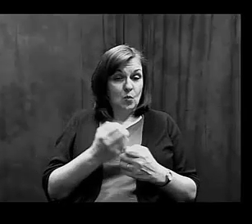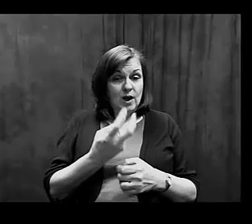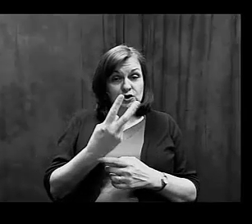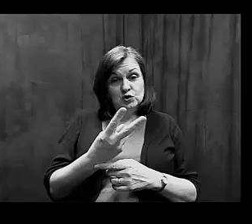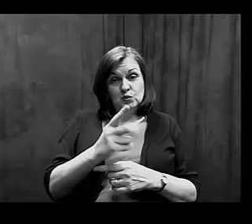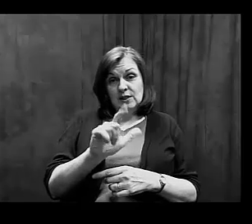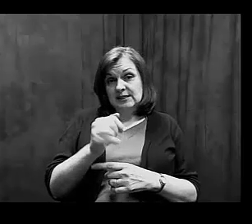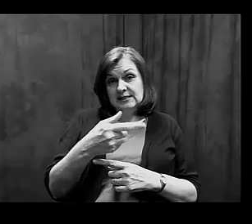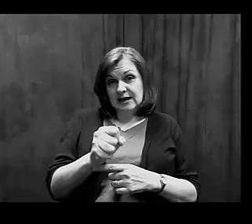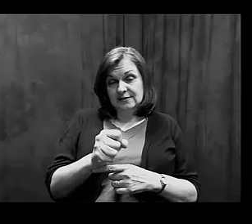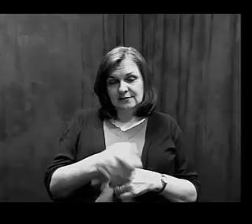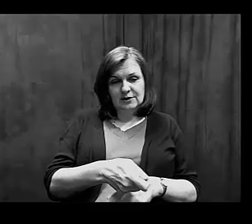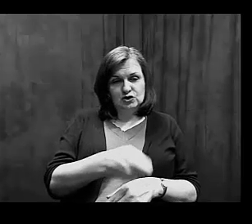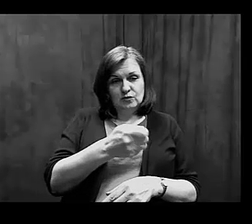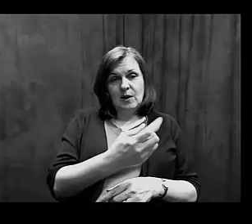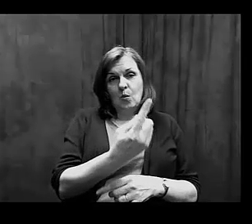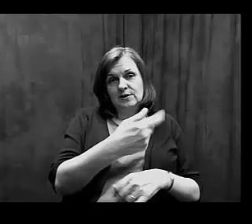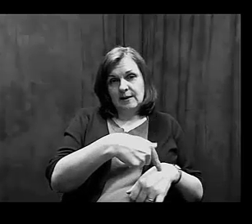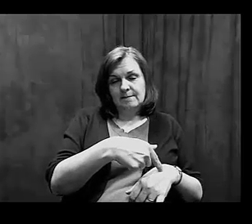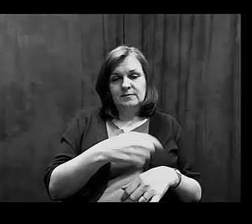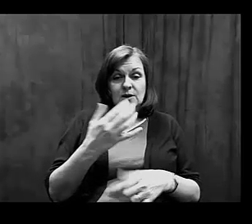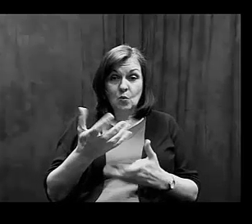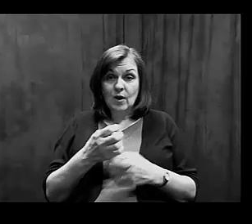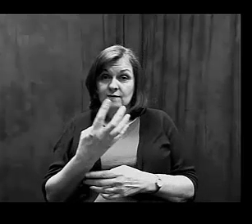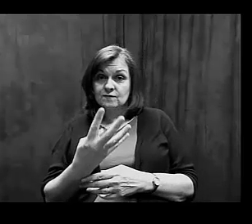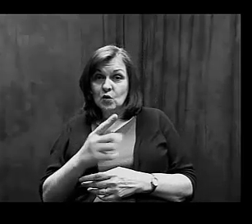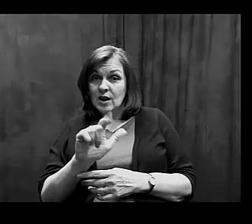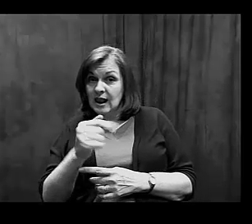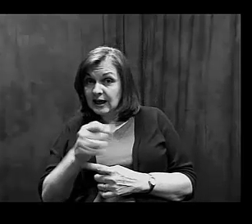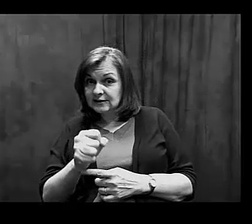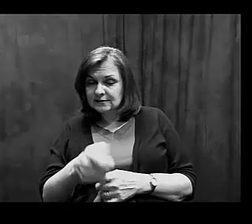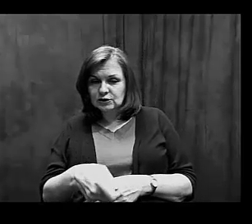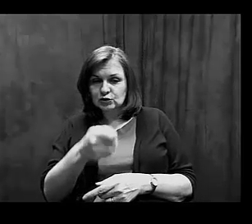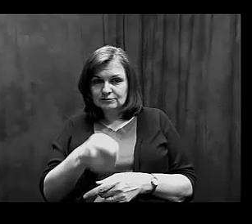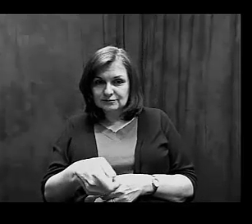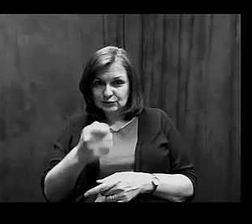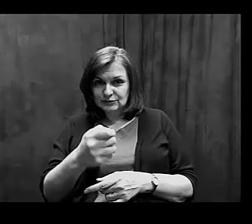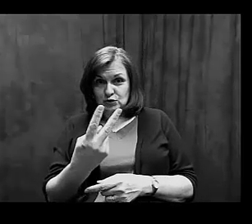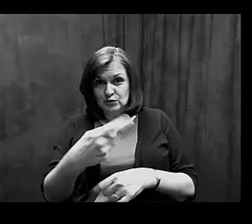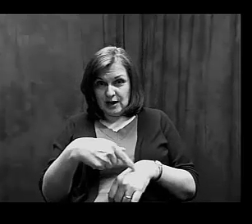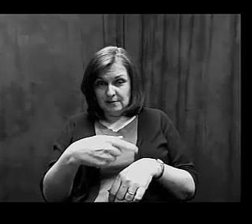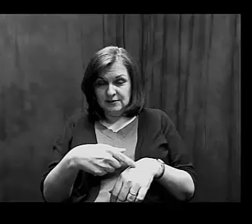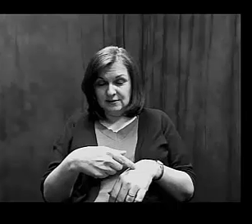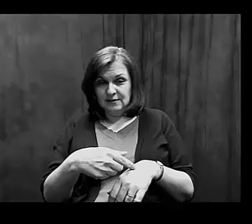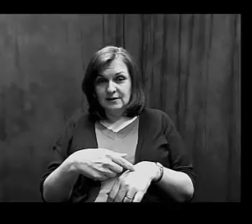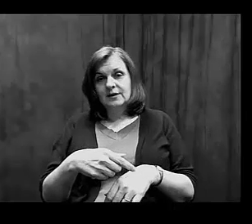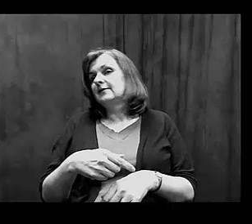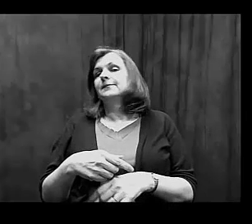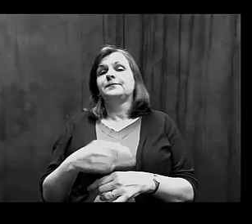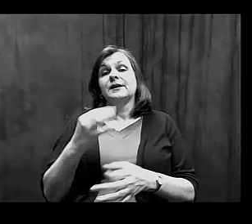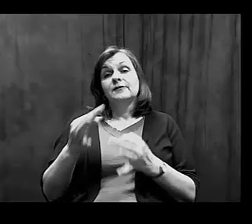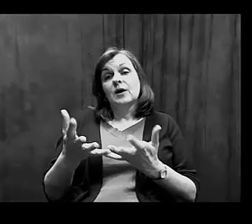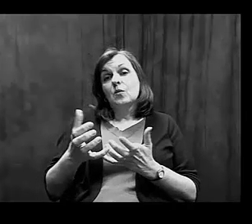I turn it on once -- if I want four legs - I turn it on twice If I want 6 legs